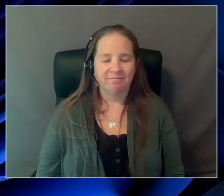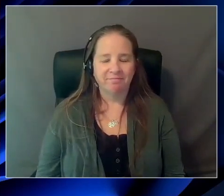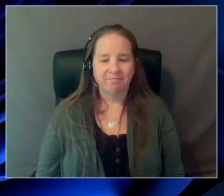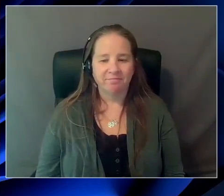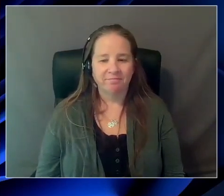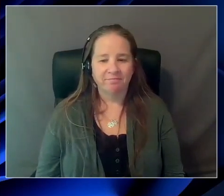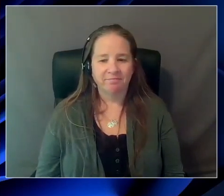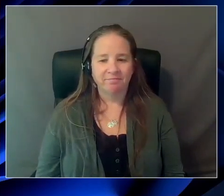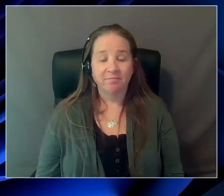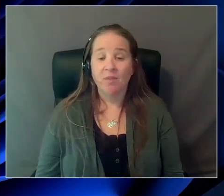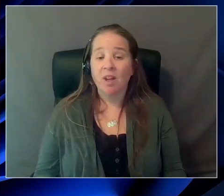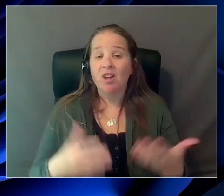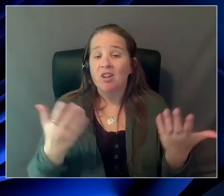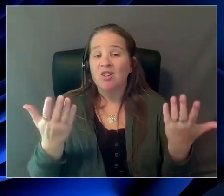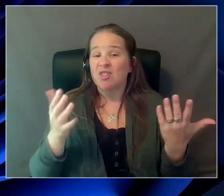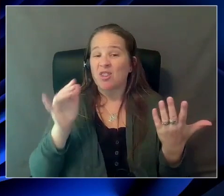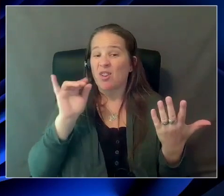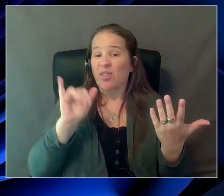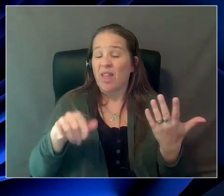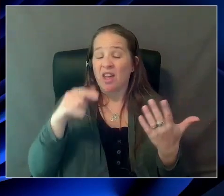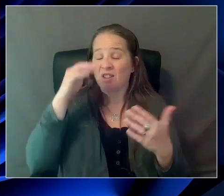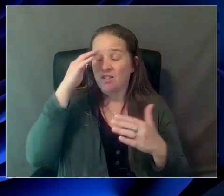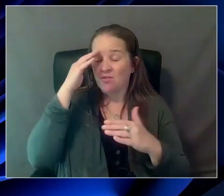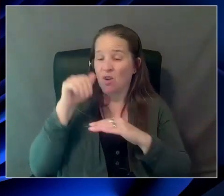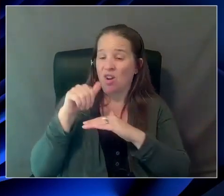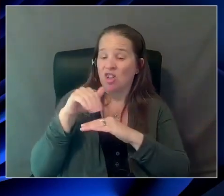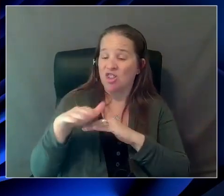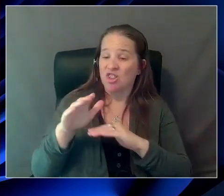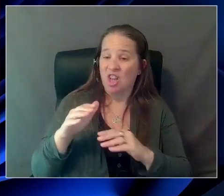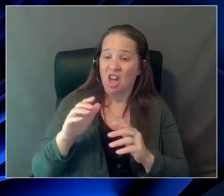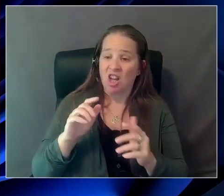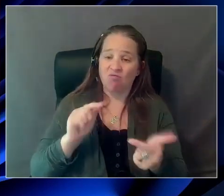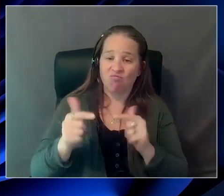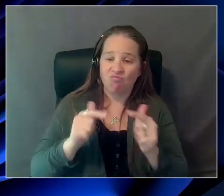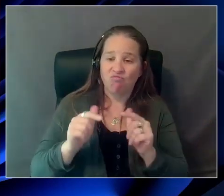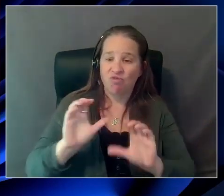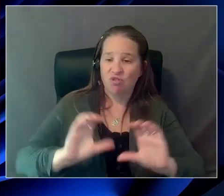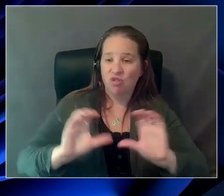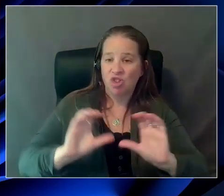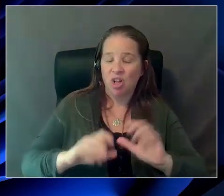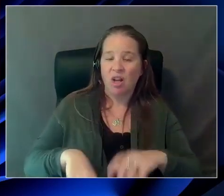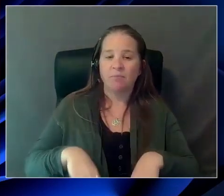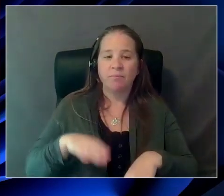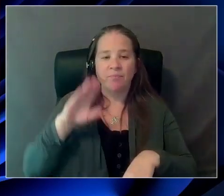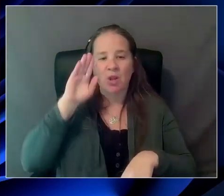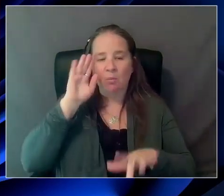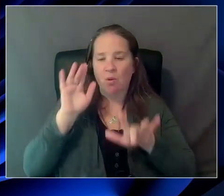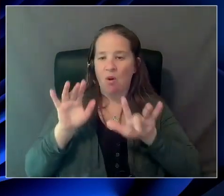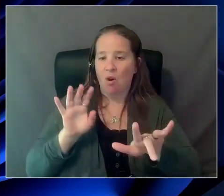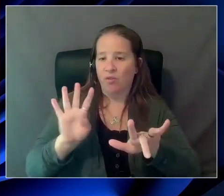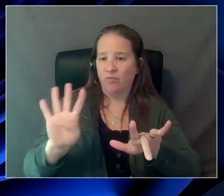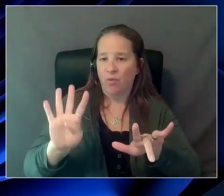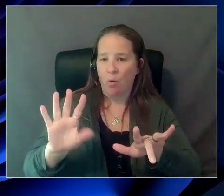said so again, that's just for sending quick chats. I'm just going to alt four out of it